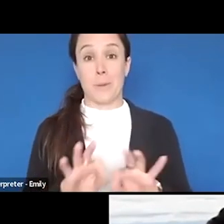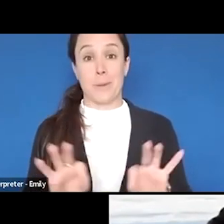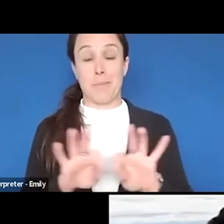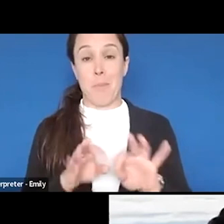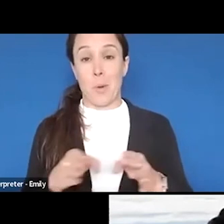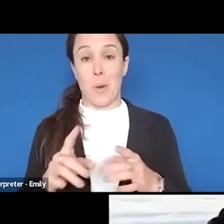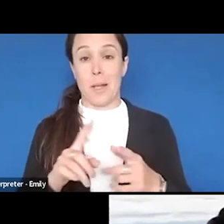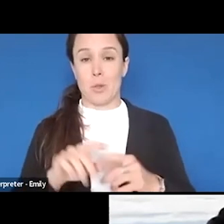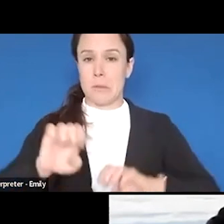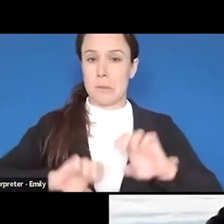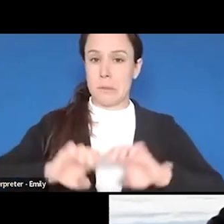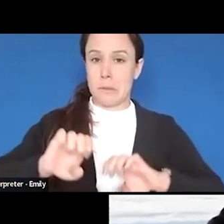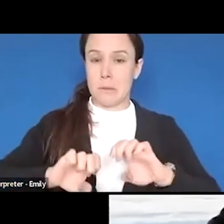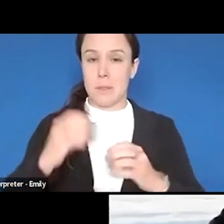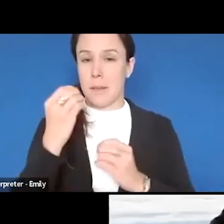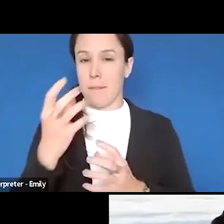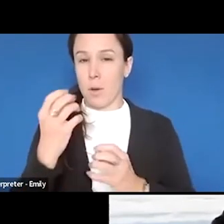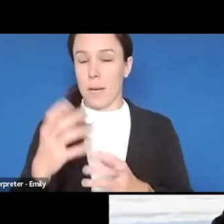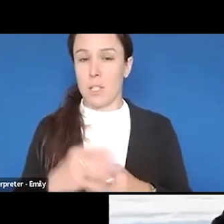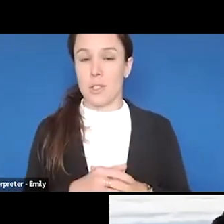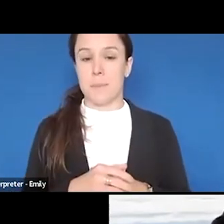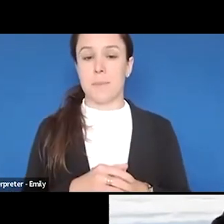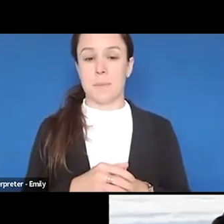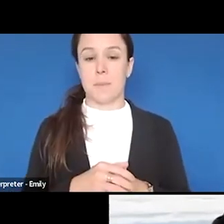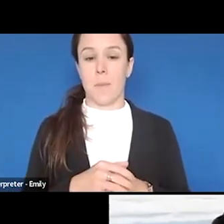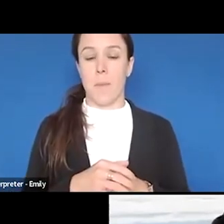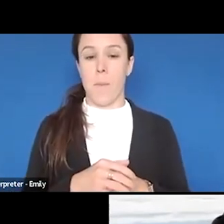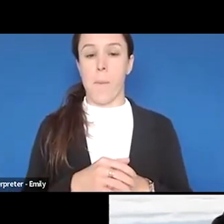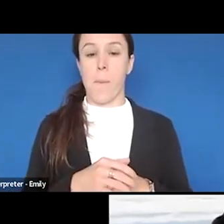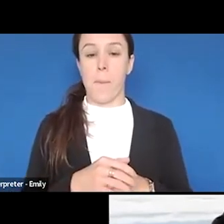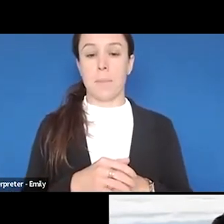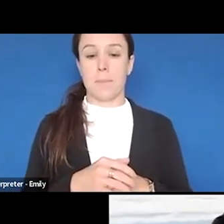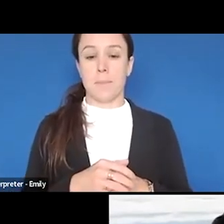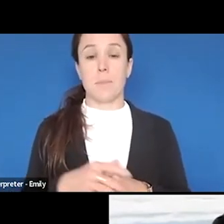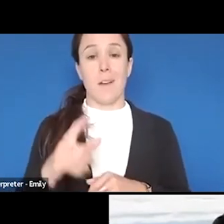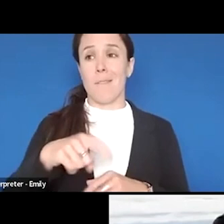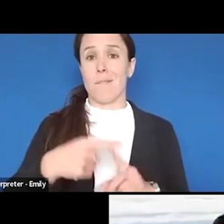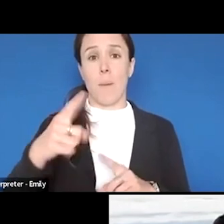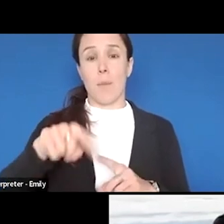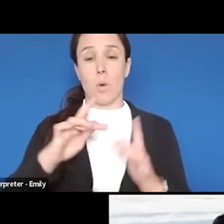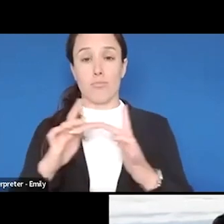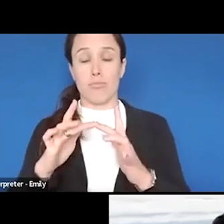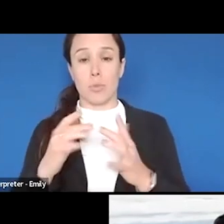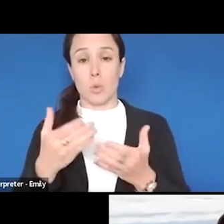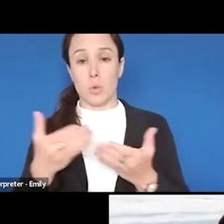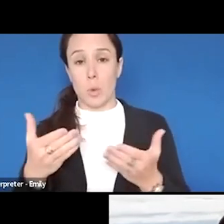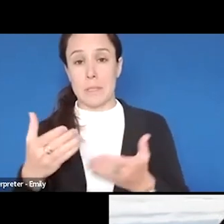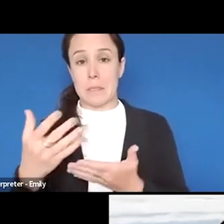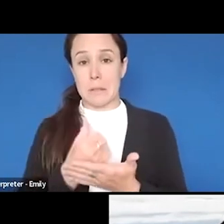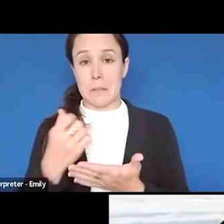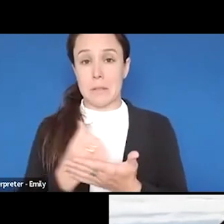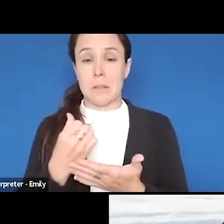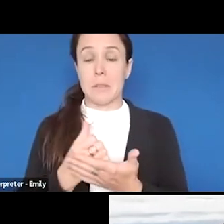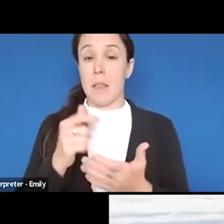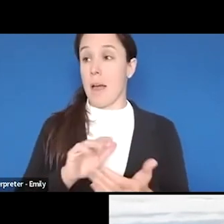evaluate information that we get from these online sources and that addresses in part what Ben was